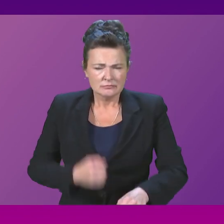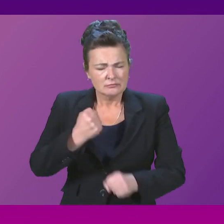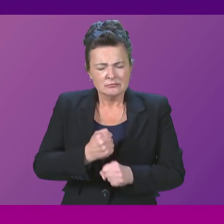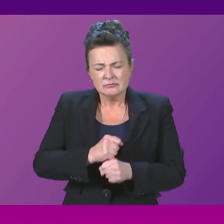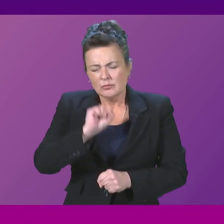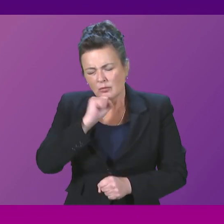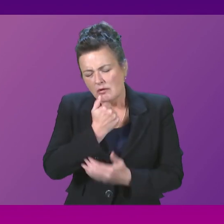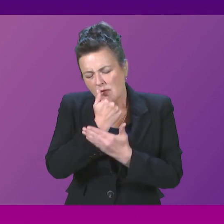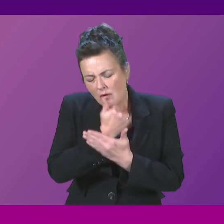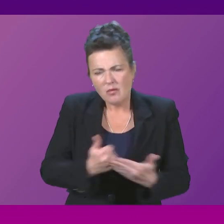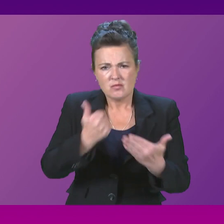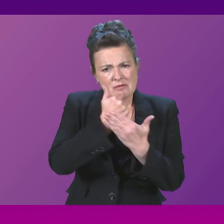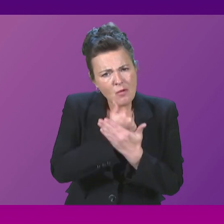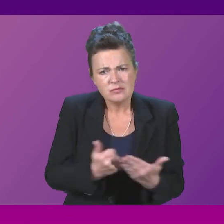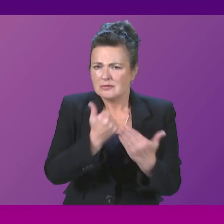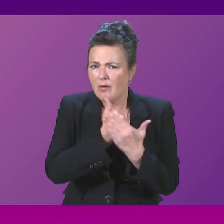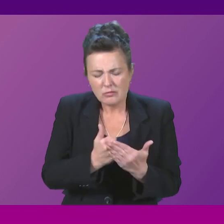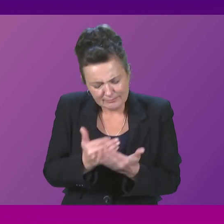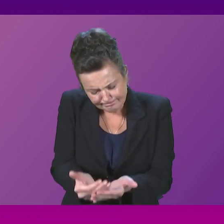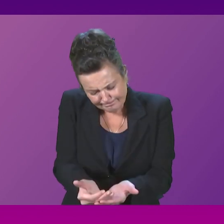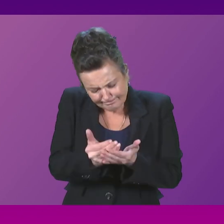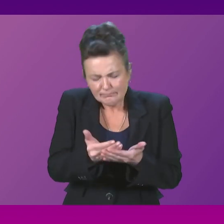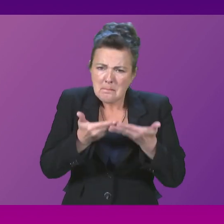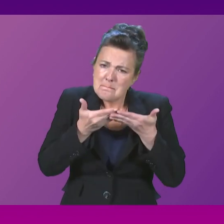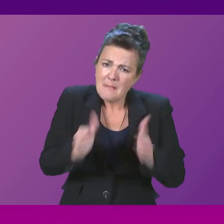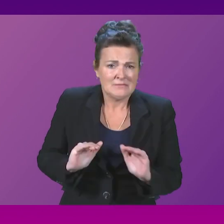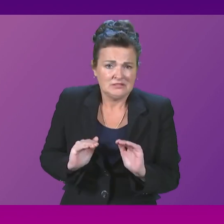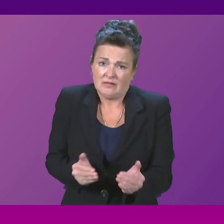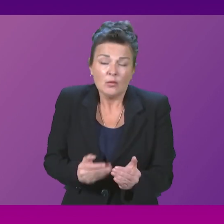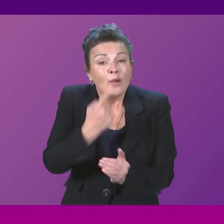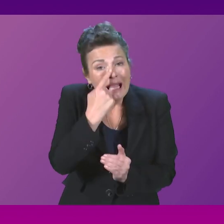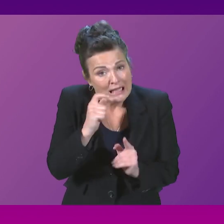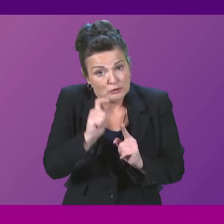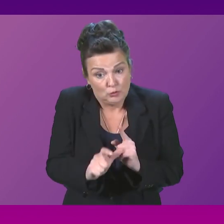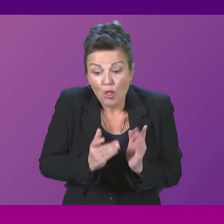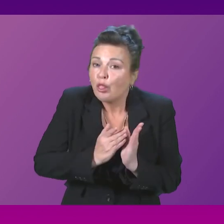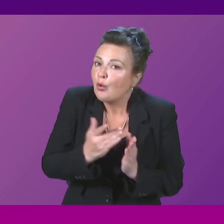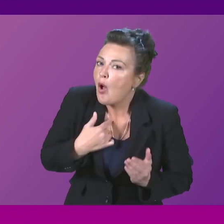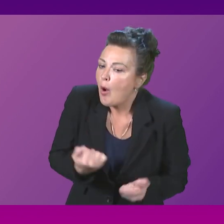been in government—protect our public services to the maximum that is possible within a budget